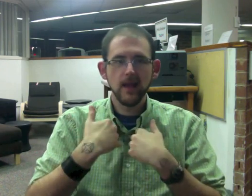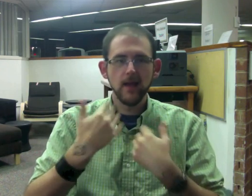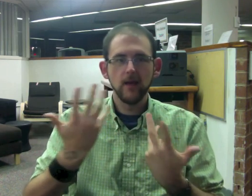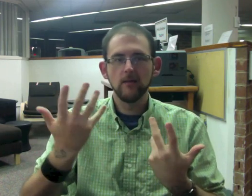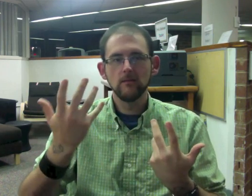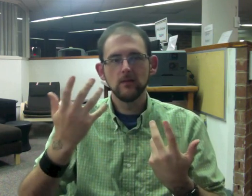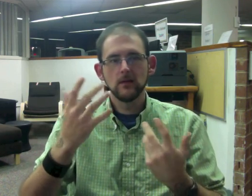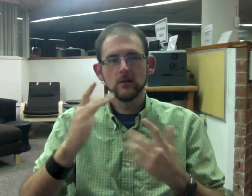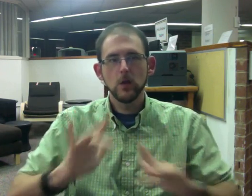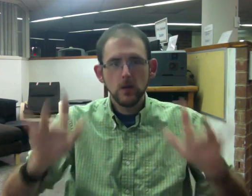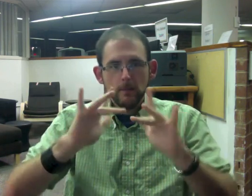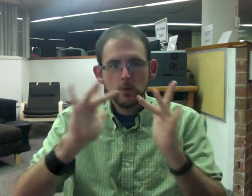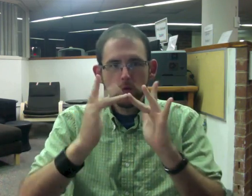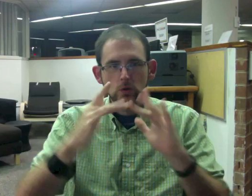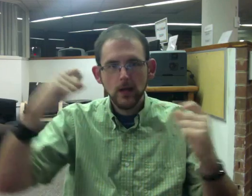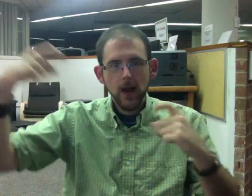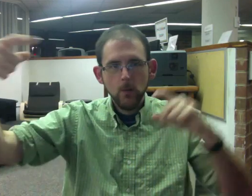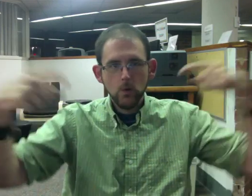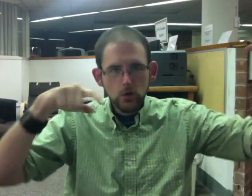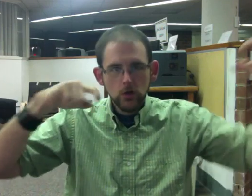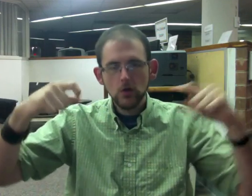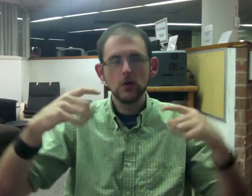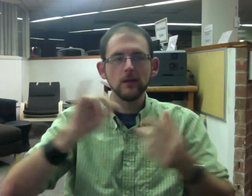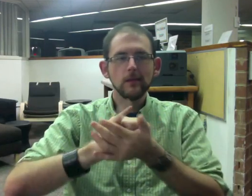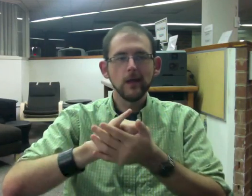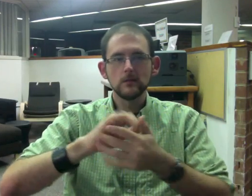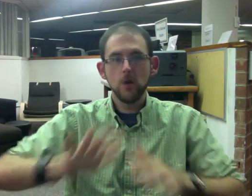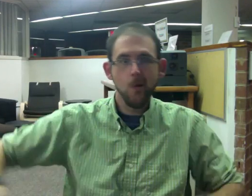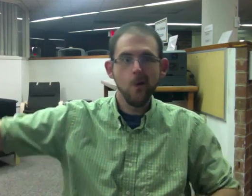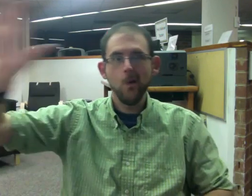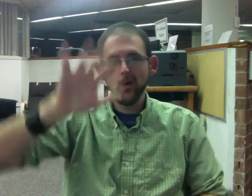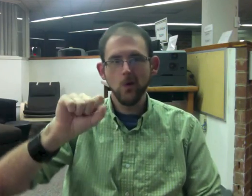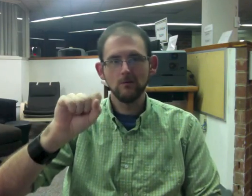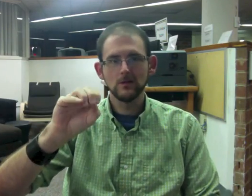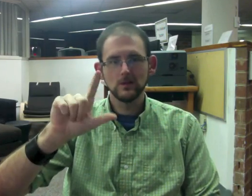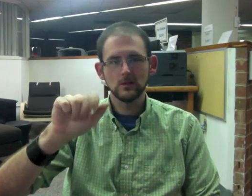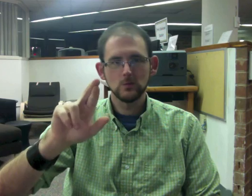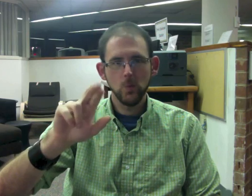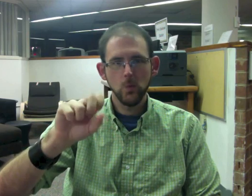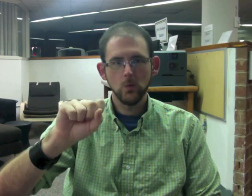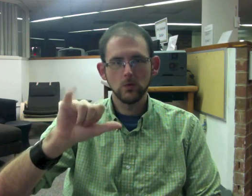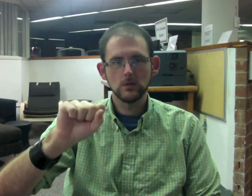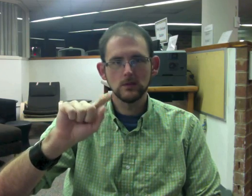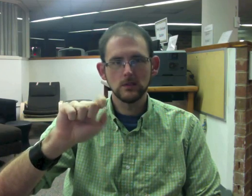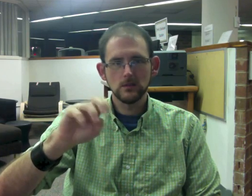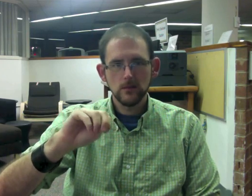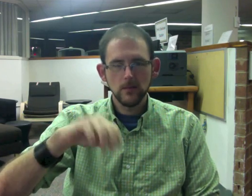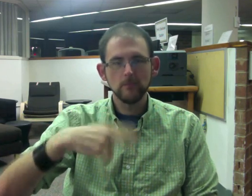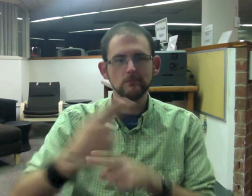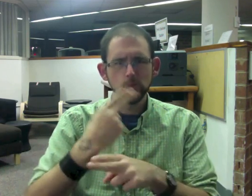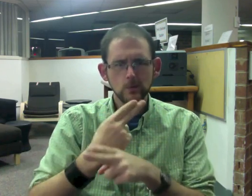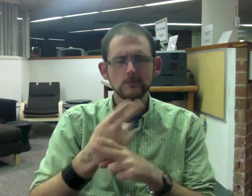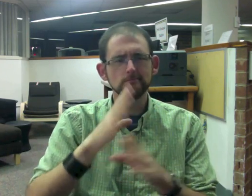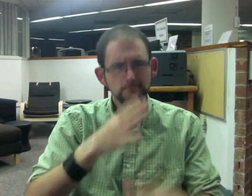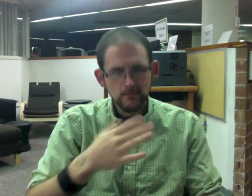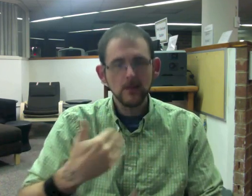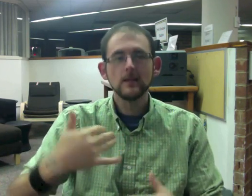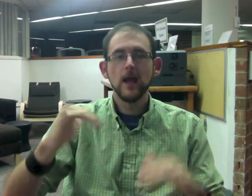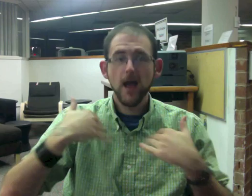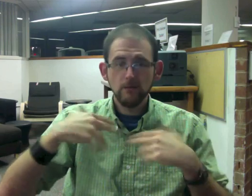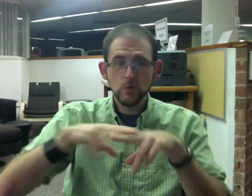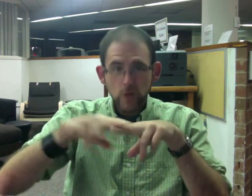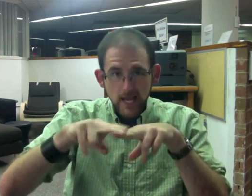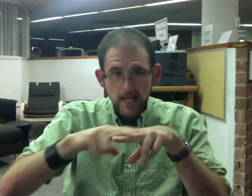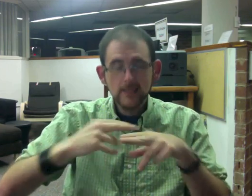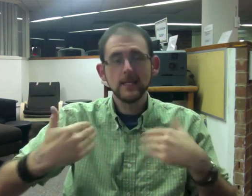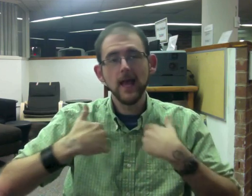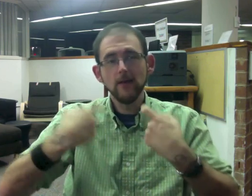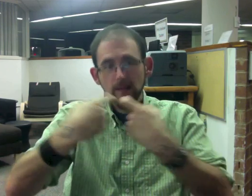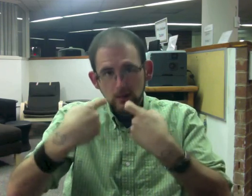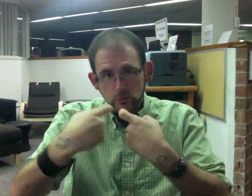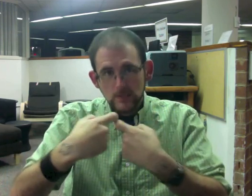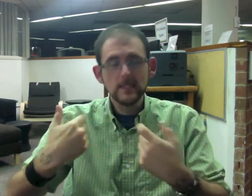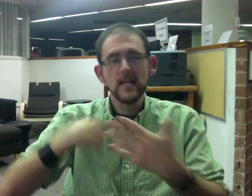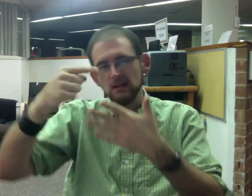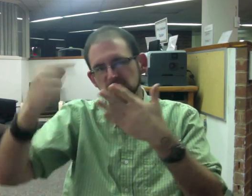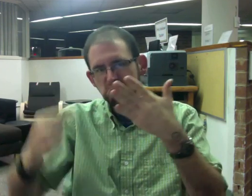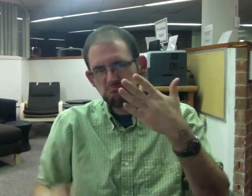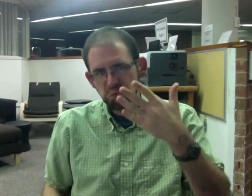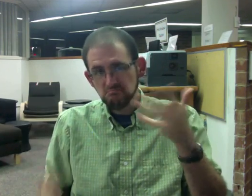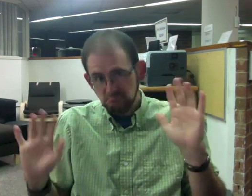They have a computer network that's spread all around the Solar System, plus trains, electricity, and a bunch of other stuff.